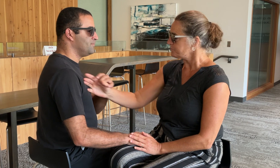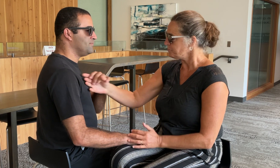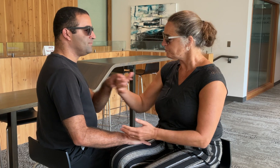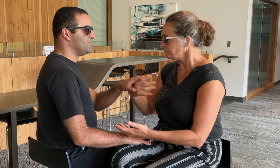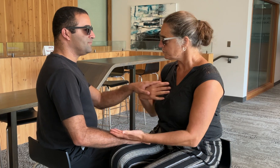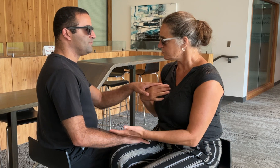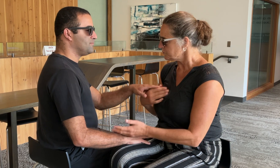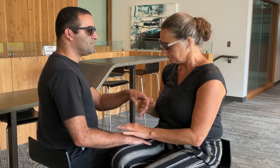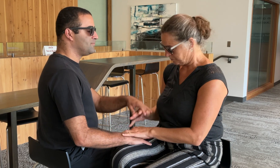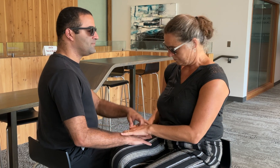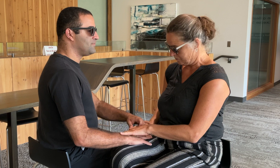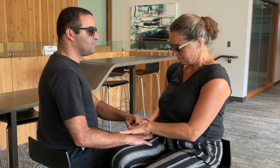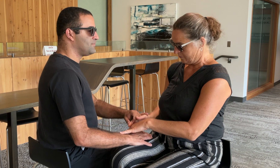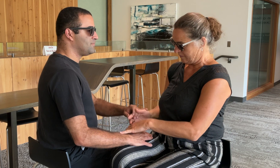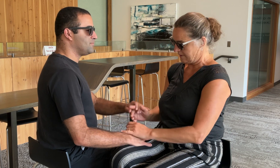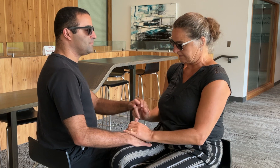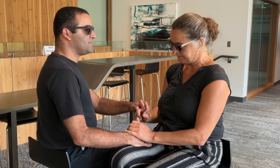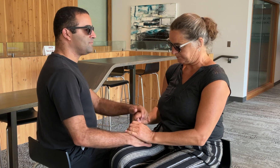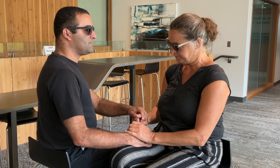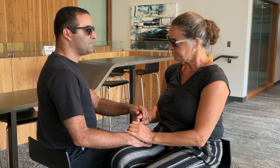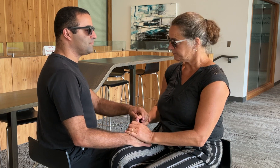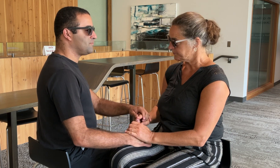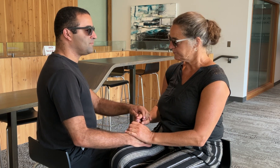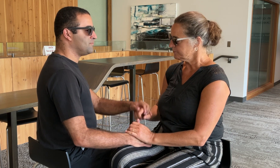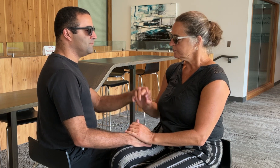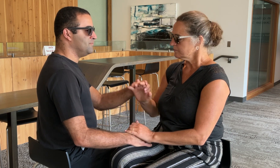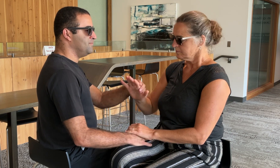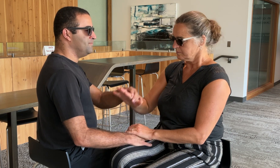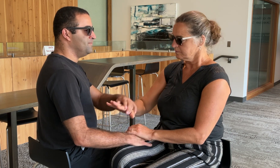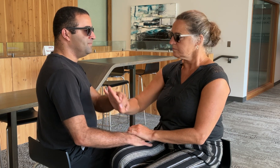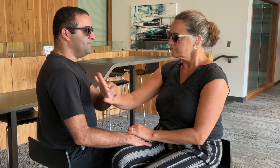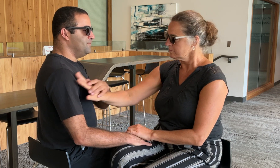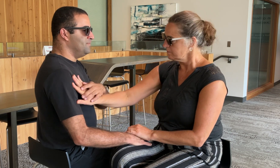[Jelica] So far we have discussed principle one,